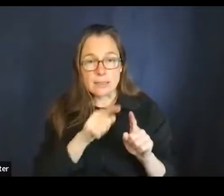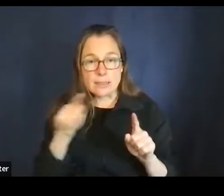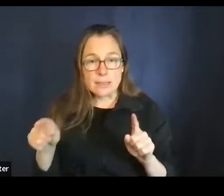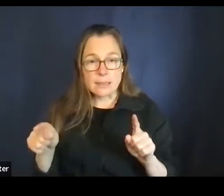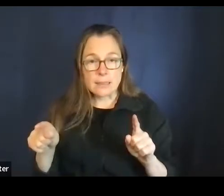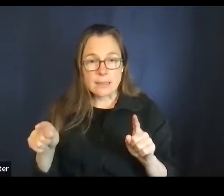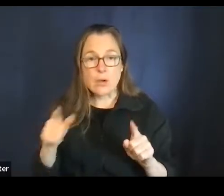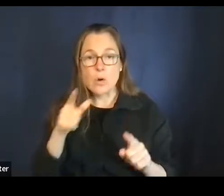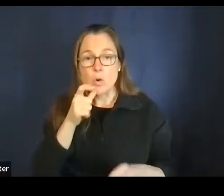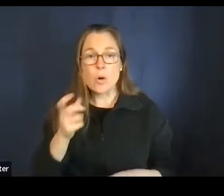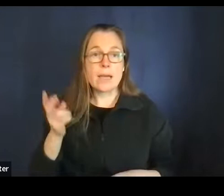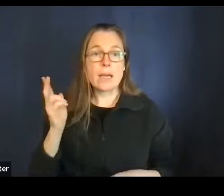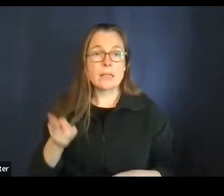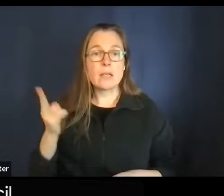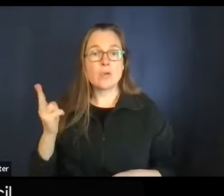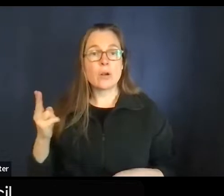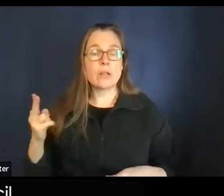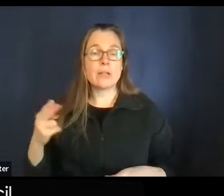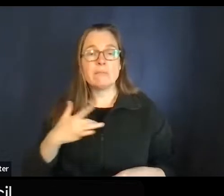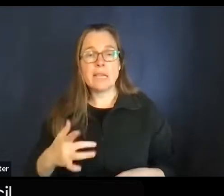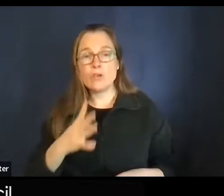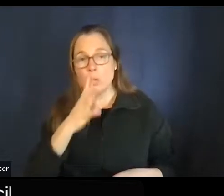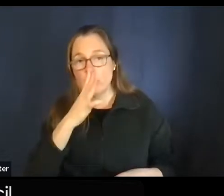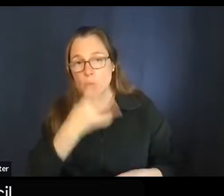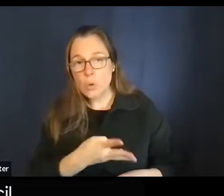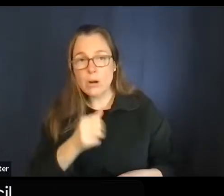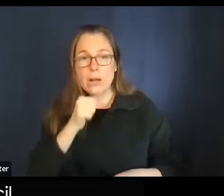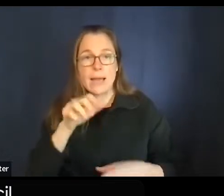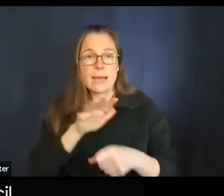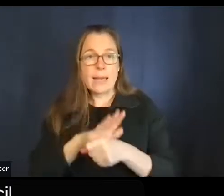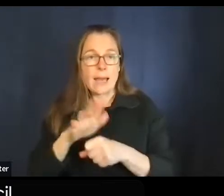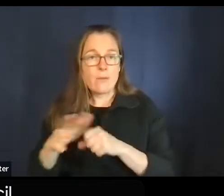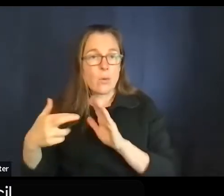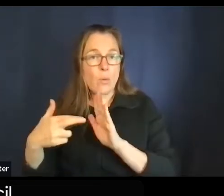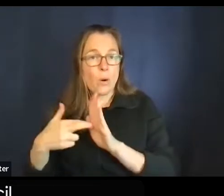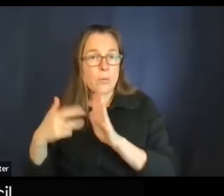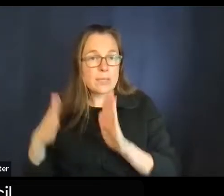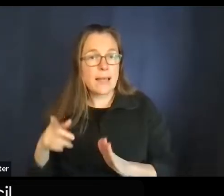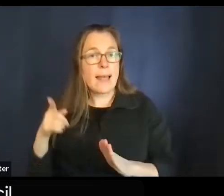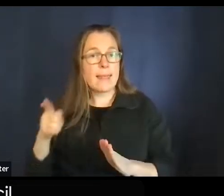historically underrepresented in city council, that those districts vote in the presidential election.